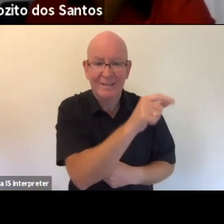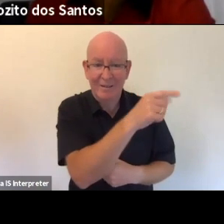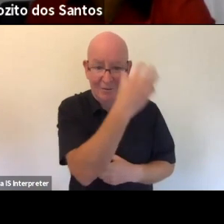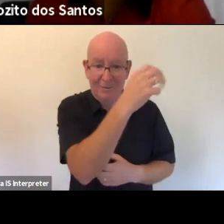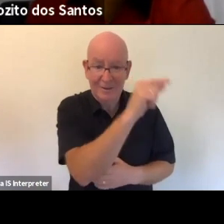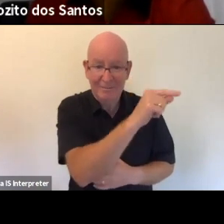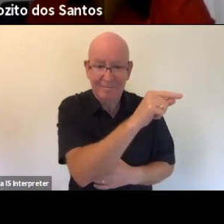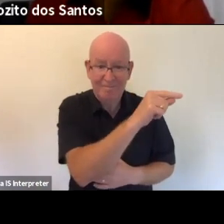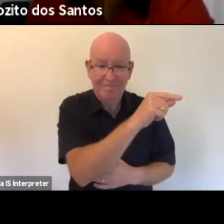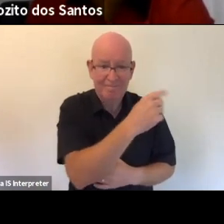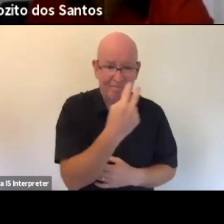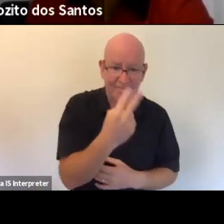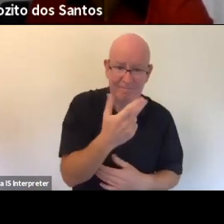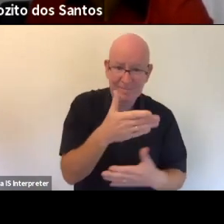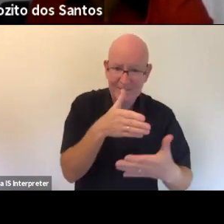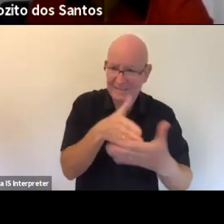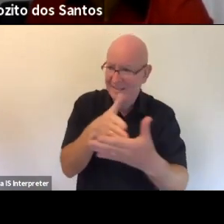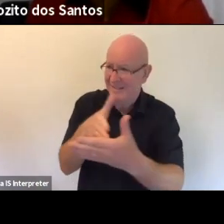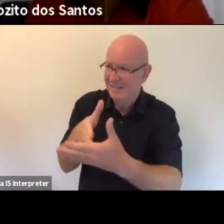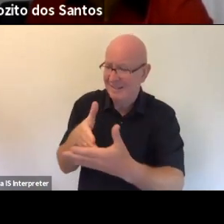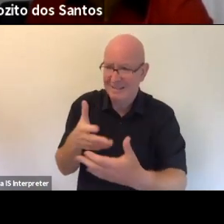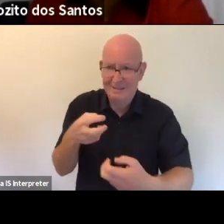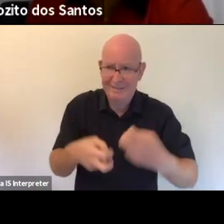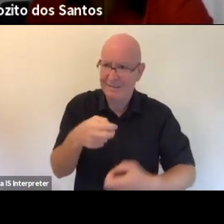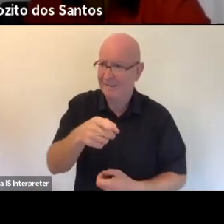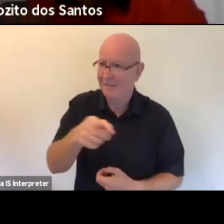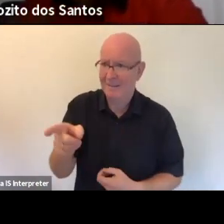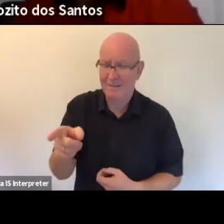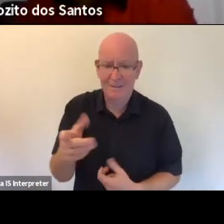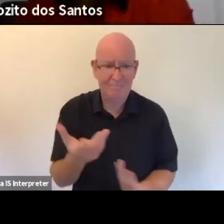People with disabilities are not… those are not married but…